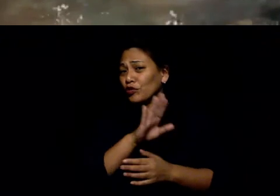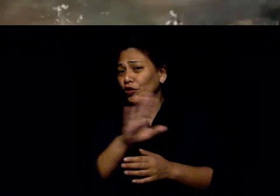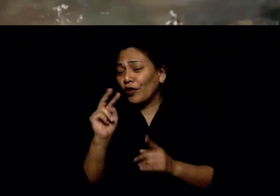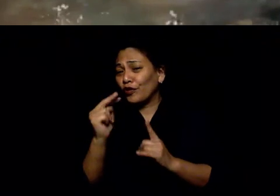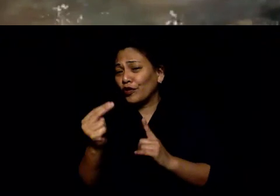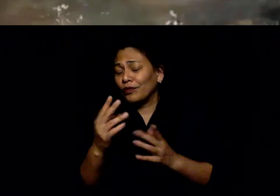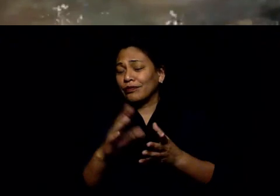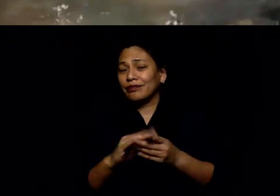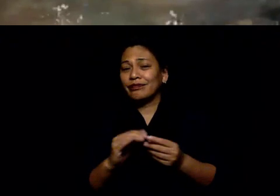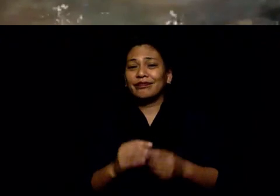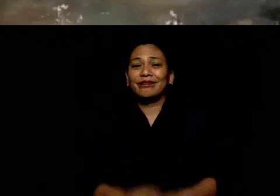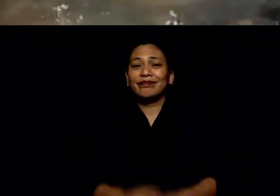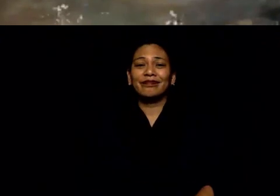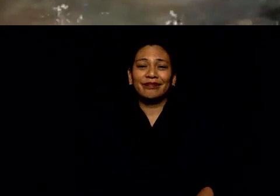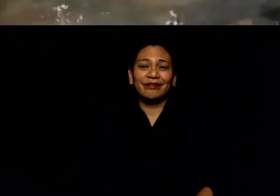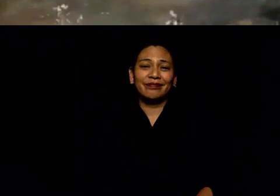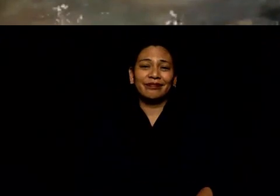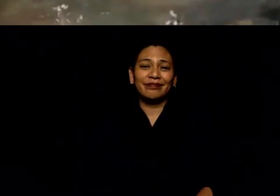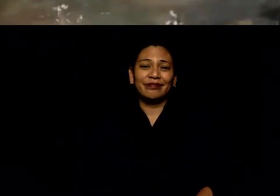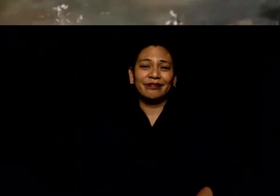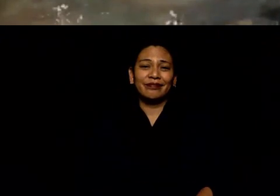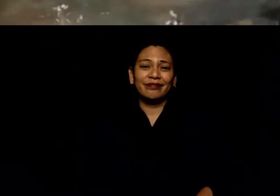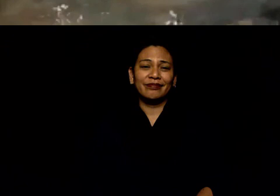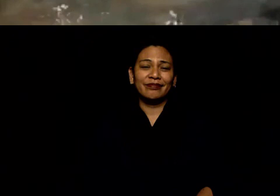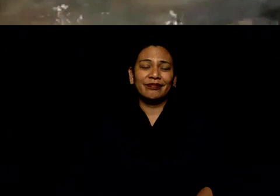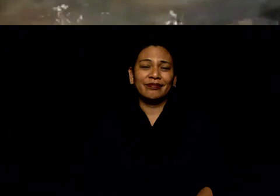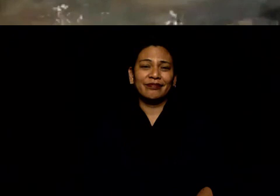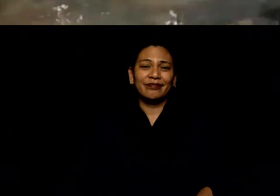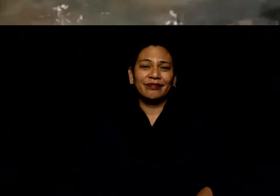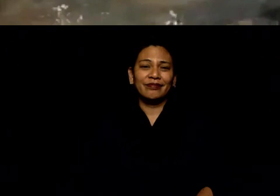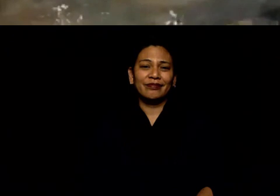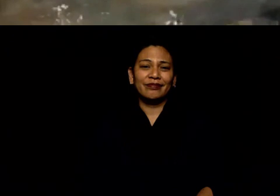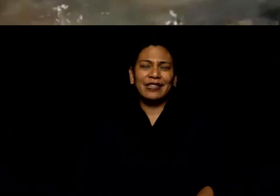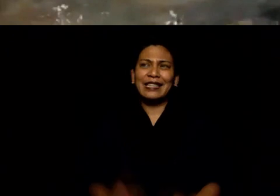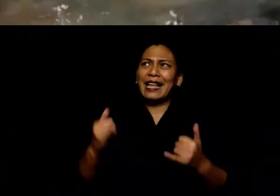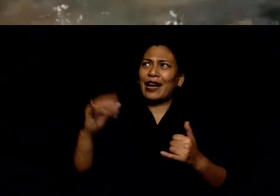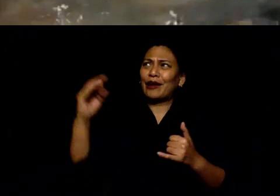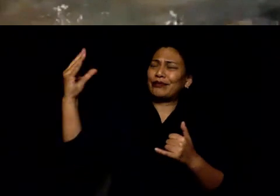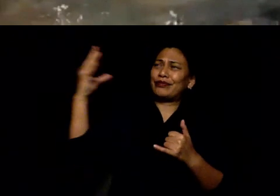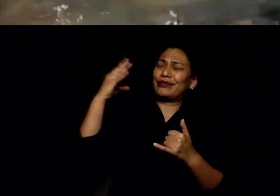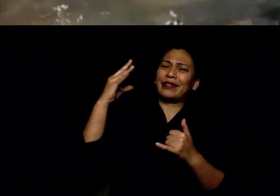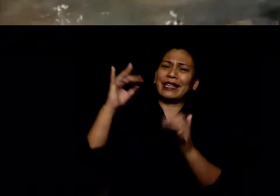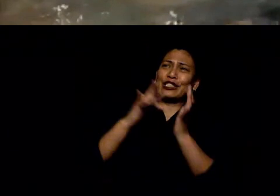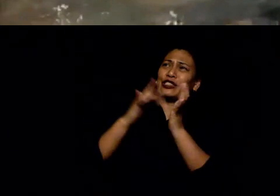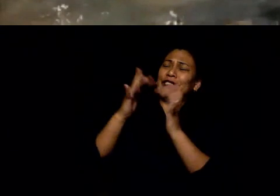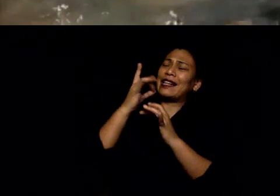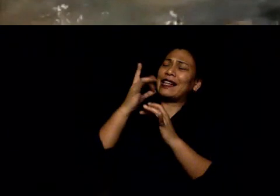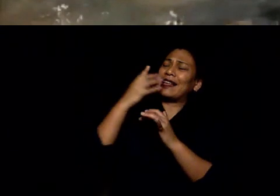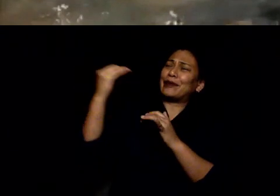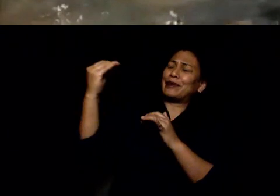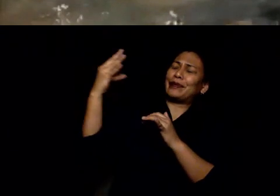I can, I can see that I I'm in a Jesus light at the moment because The sun just came out out of my window.